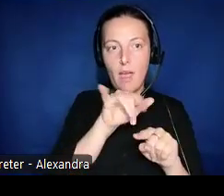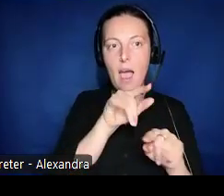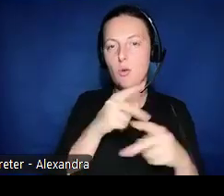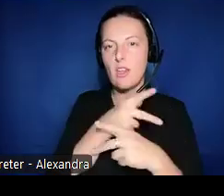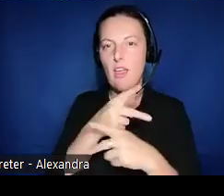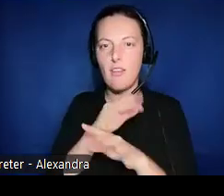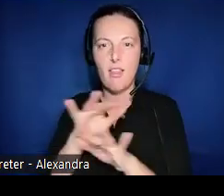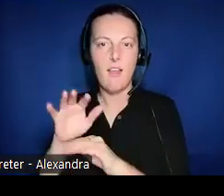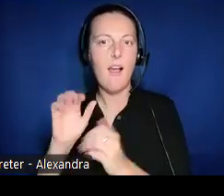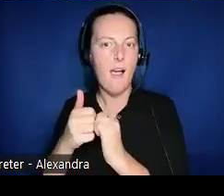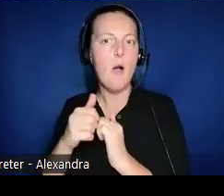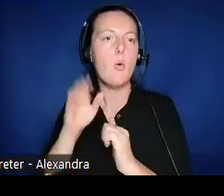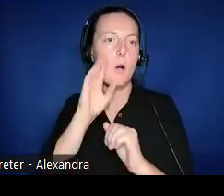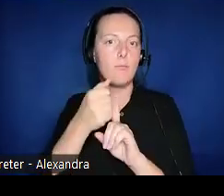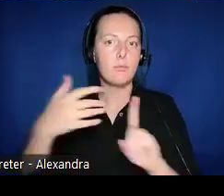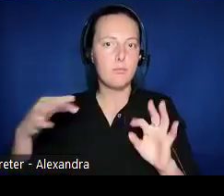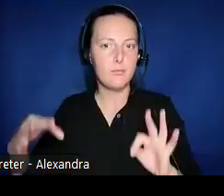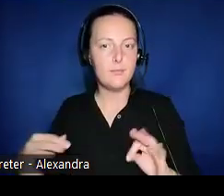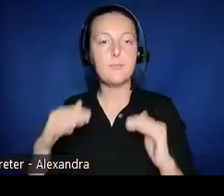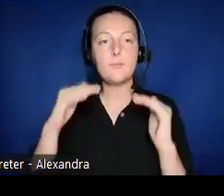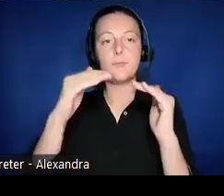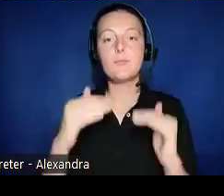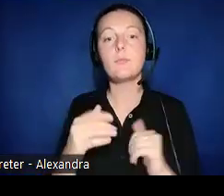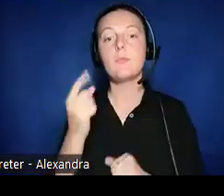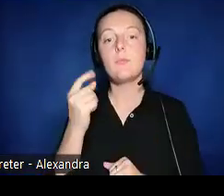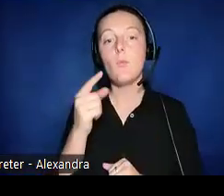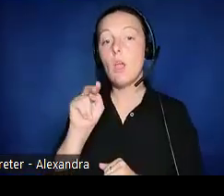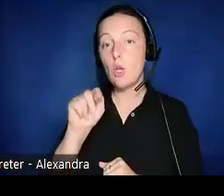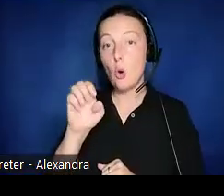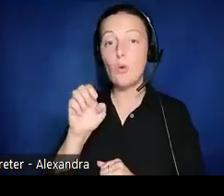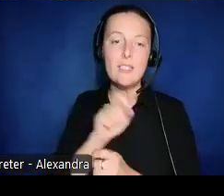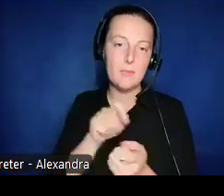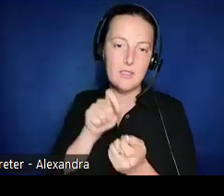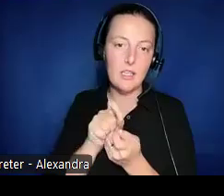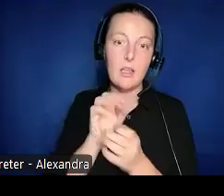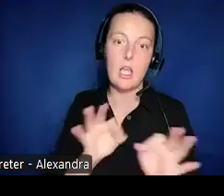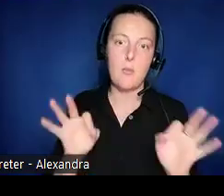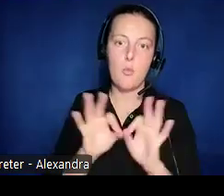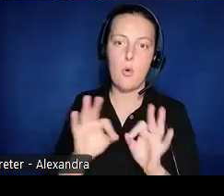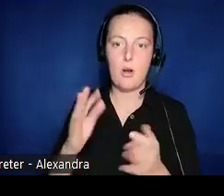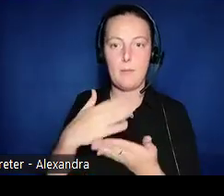uh is a particularly important piece of the Ryan papyrus uh right here which uh for anyone who